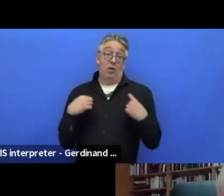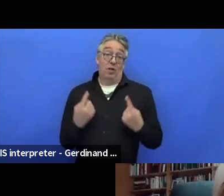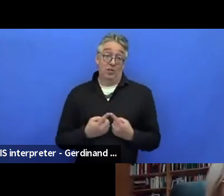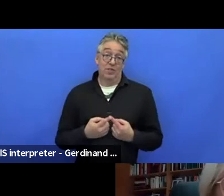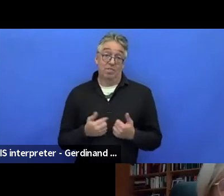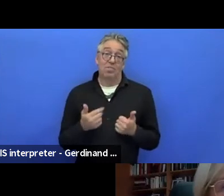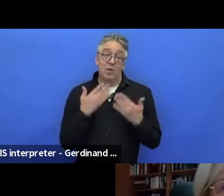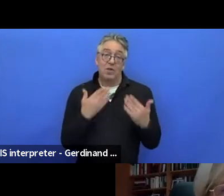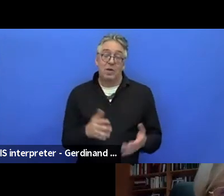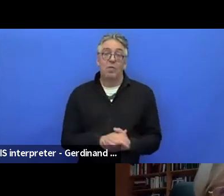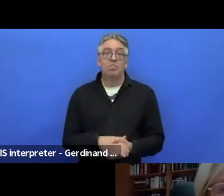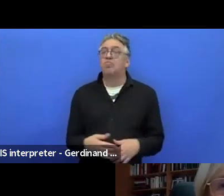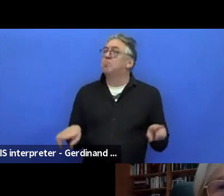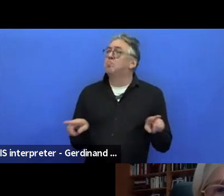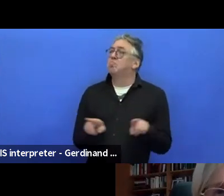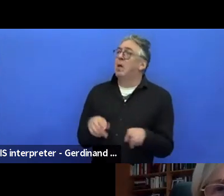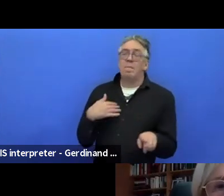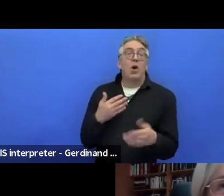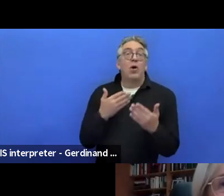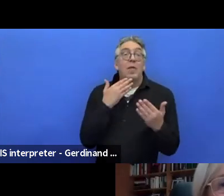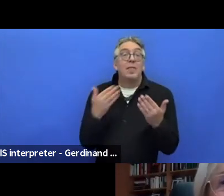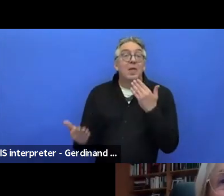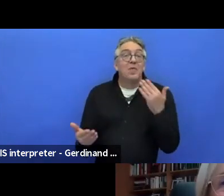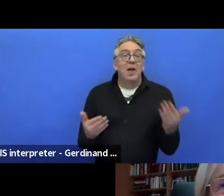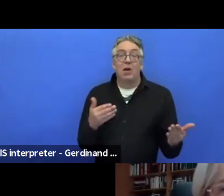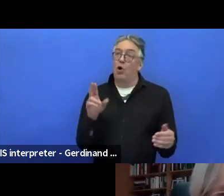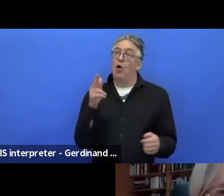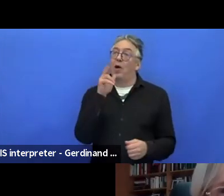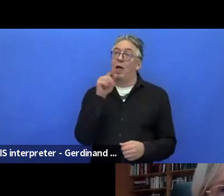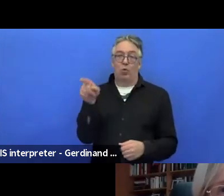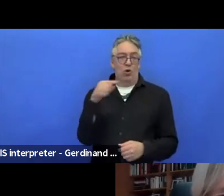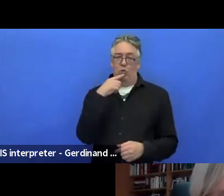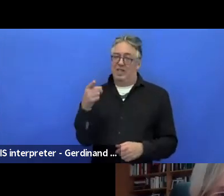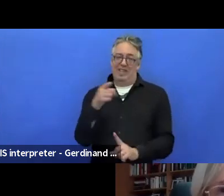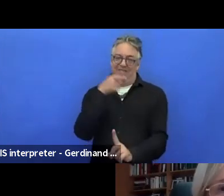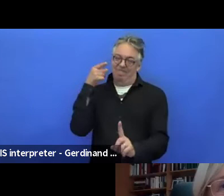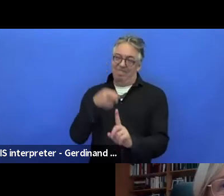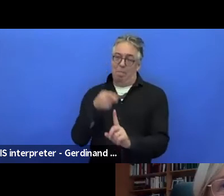And the same for me, thank you, really. Catherine, you said it, we'll meet again.